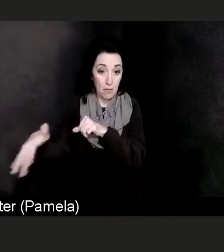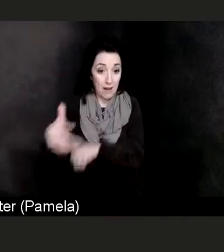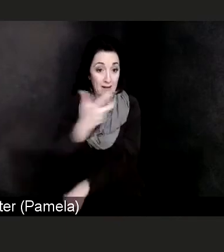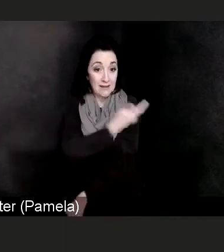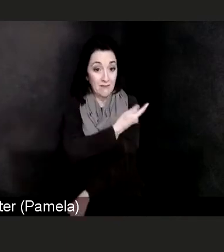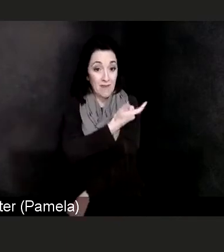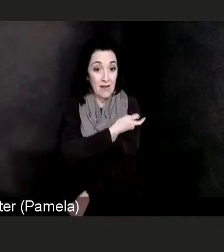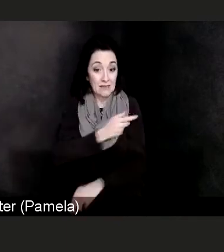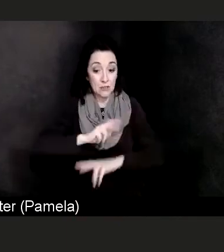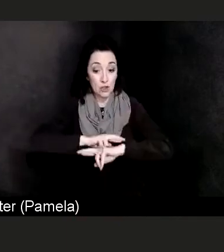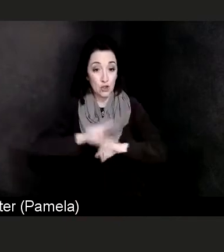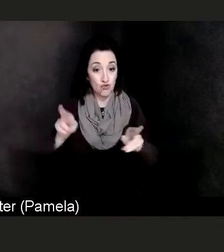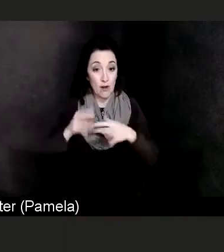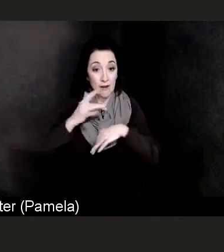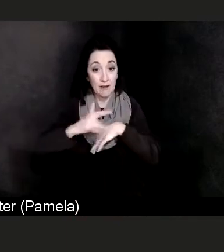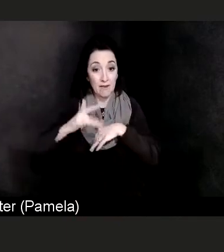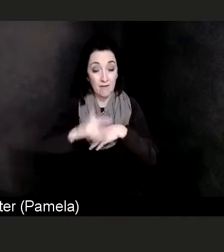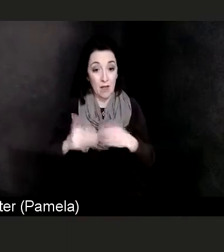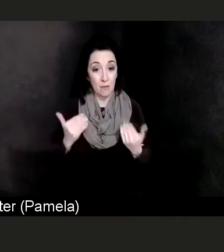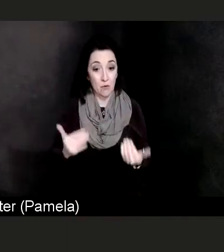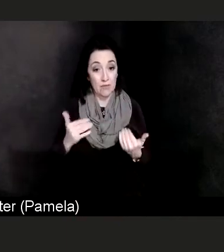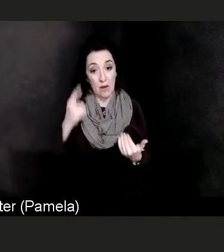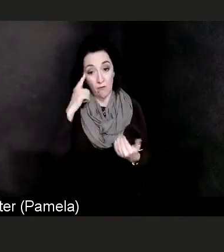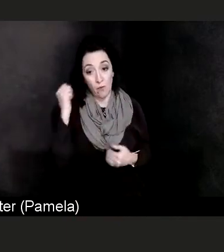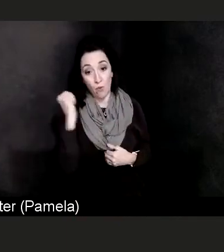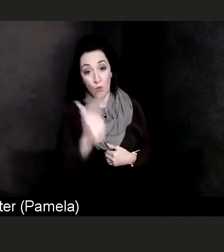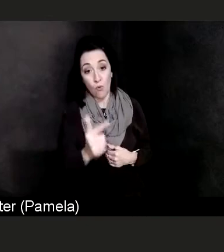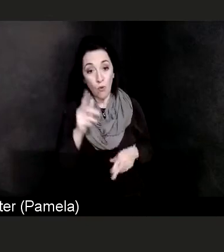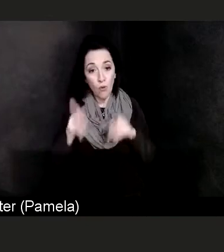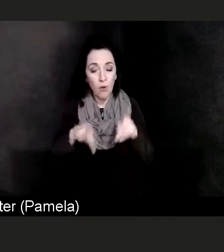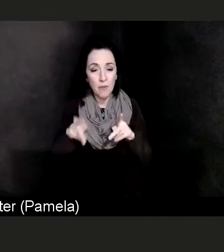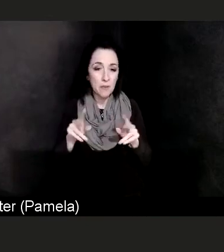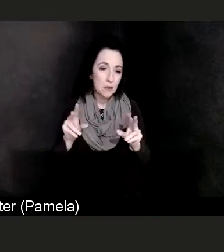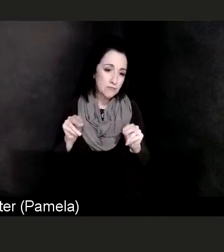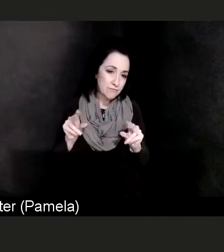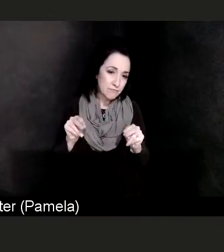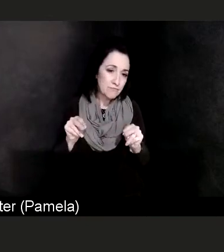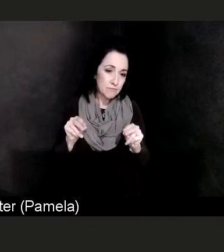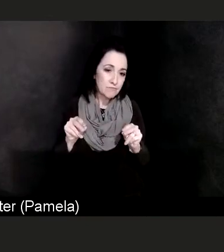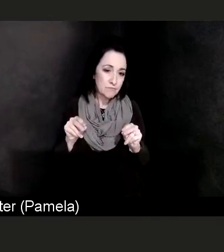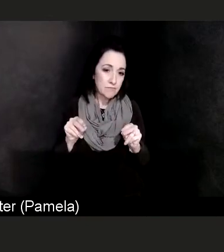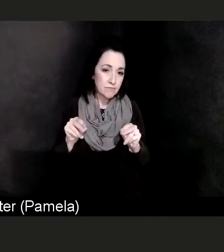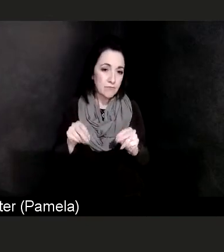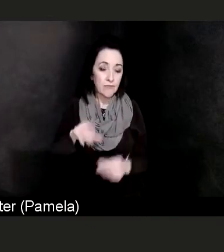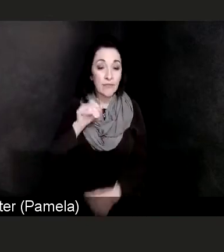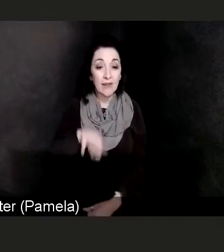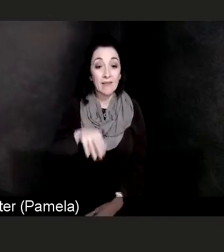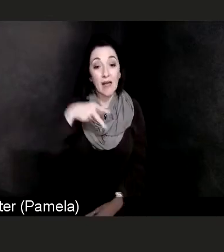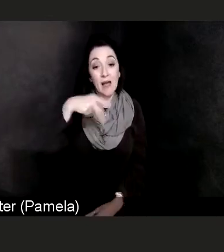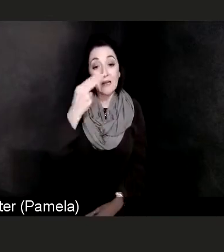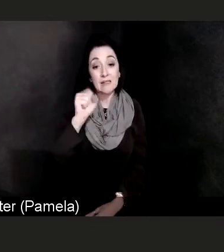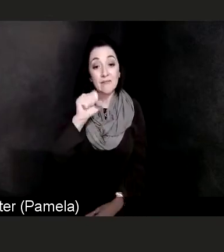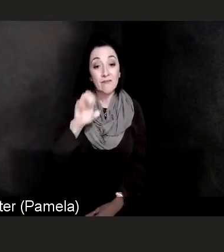So for instance, in Delaware, the highest phase that's out there is called Phase 1A, A as in Apple,